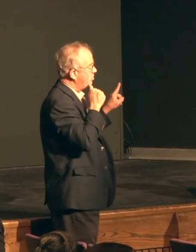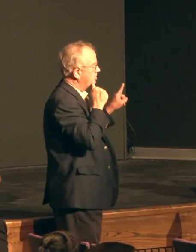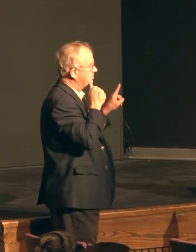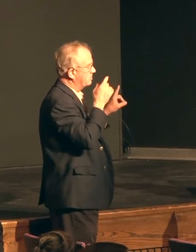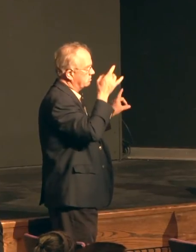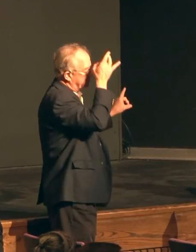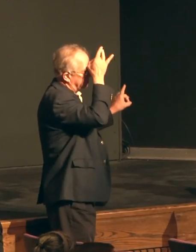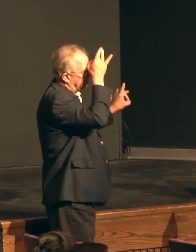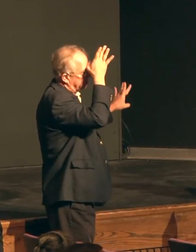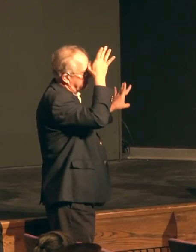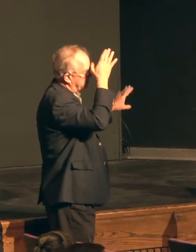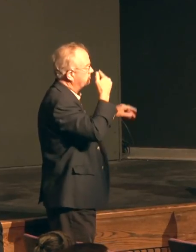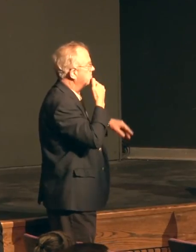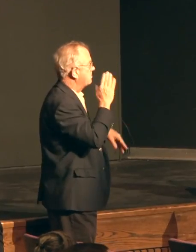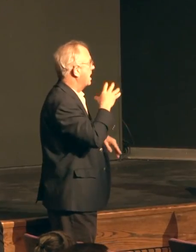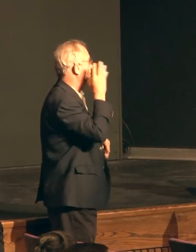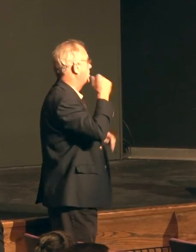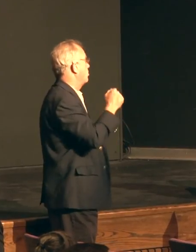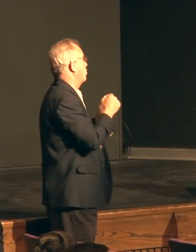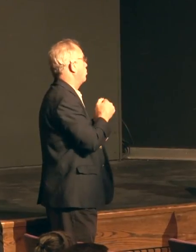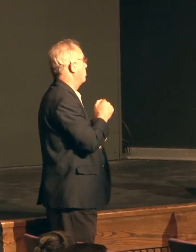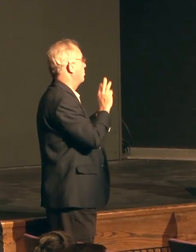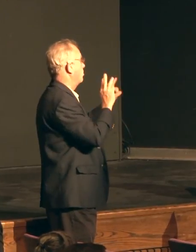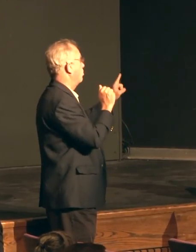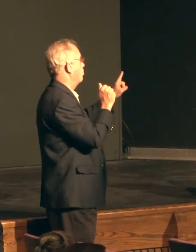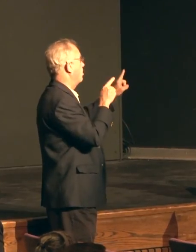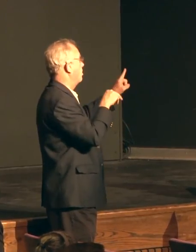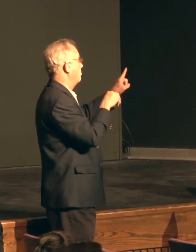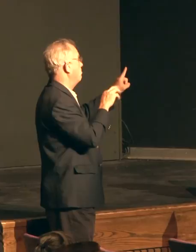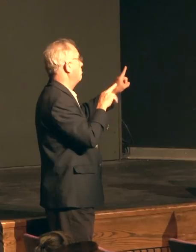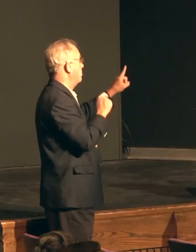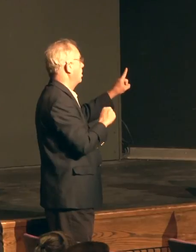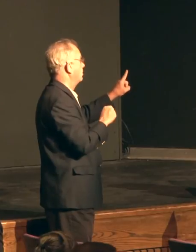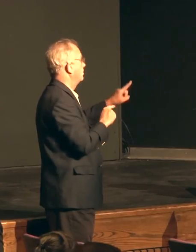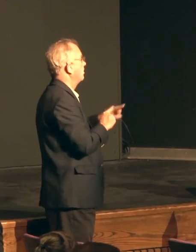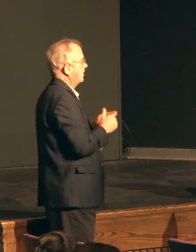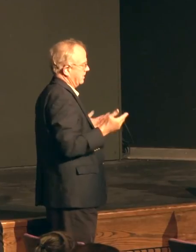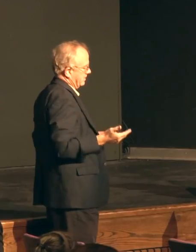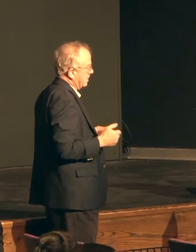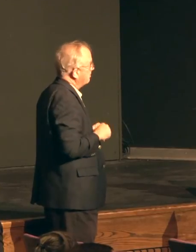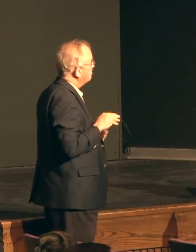that. Maybe by state. I had a really bad experience with wall mart there in Arizona